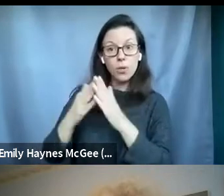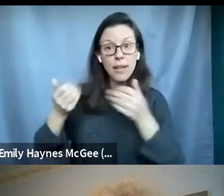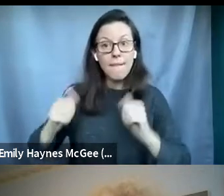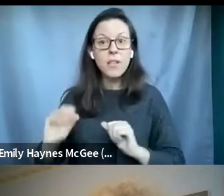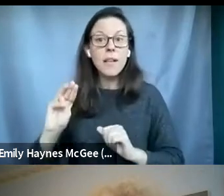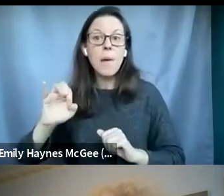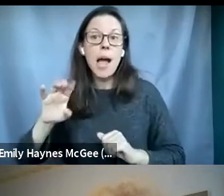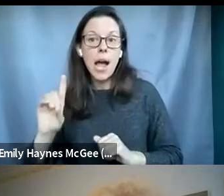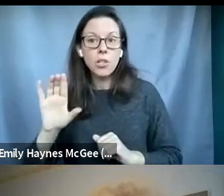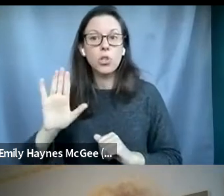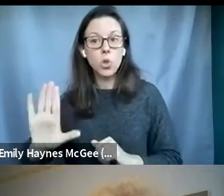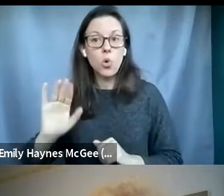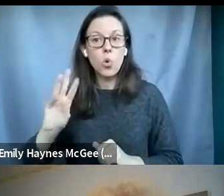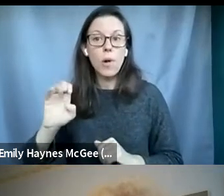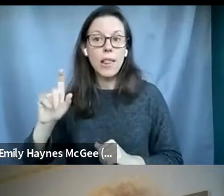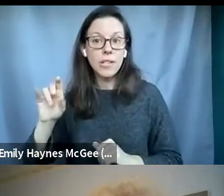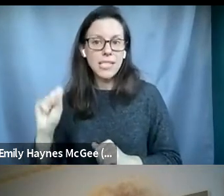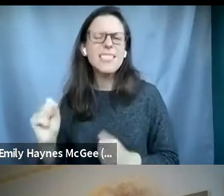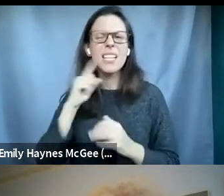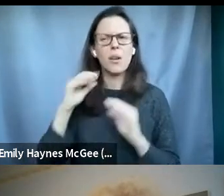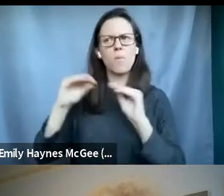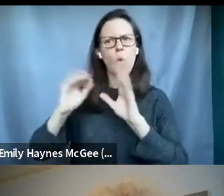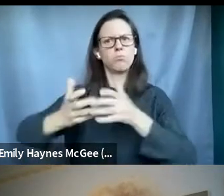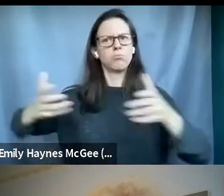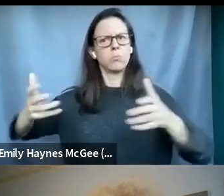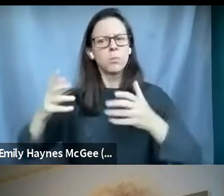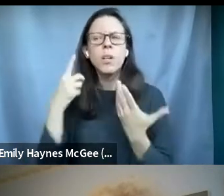platform so we were going to Fund that and also to support and promote the work of the